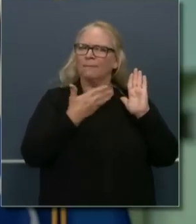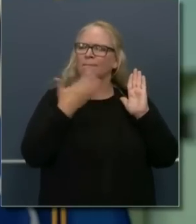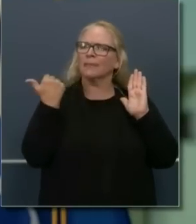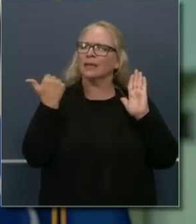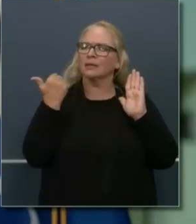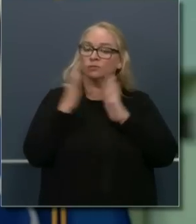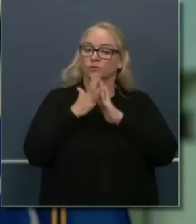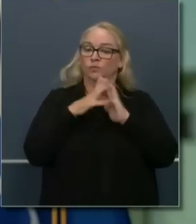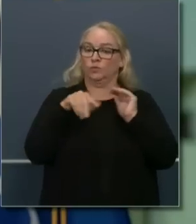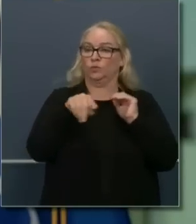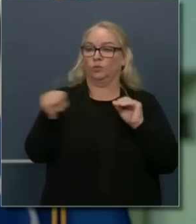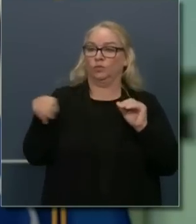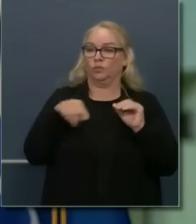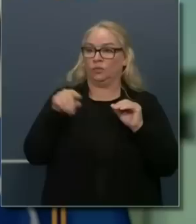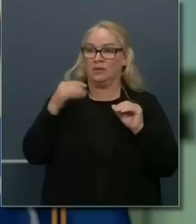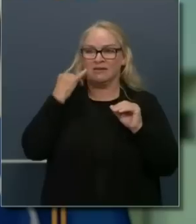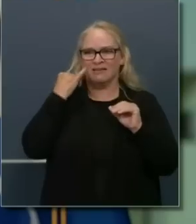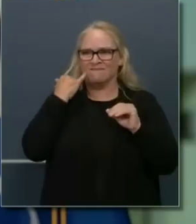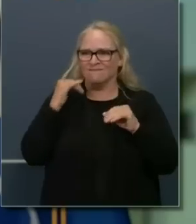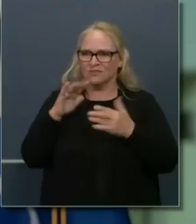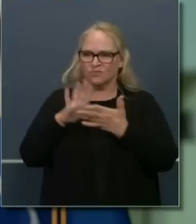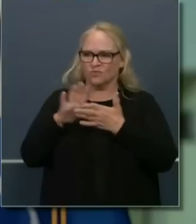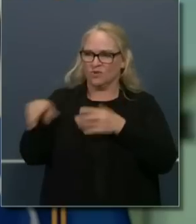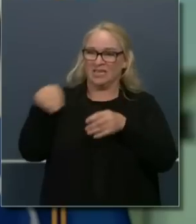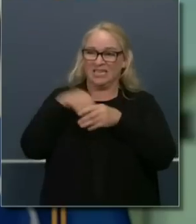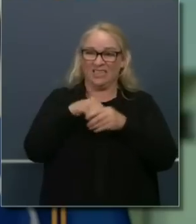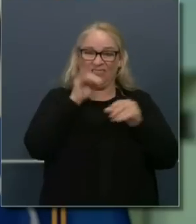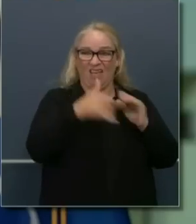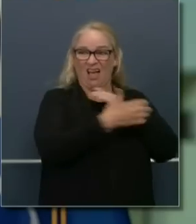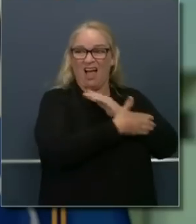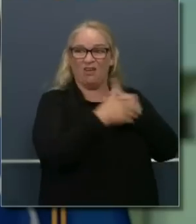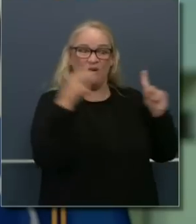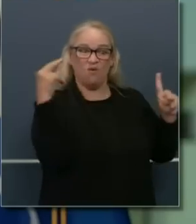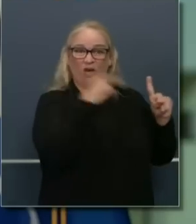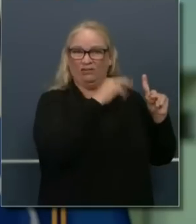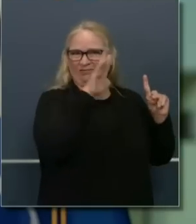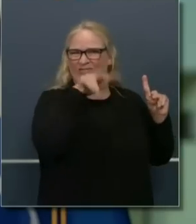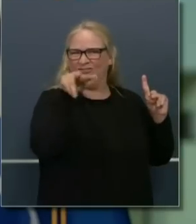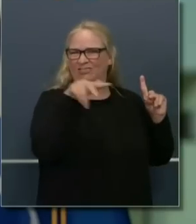RECOMMENDATION AT THIS POINT, WOULD IT BE BETTER IF SCHOOLS JUST CONSIDER IF THEY'RE